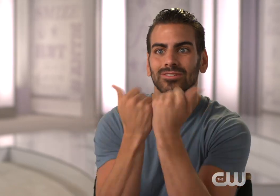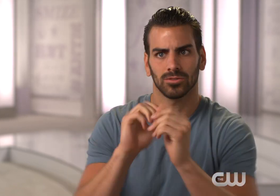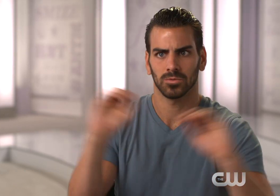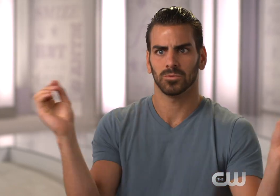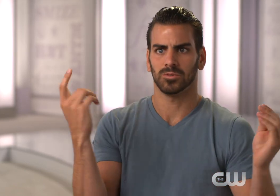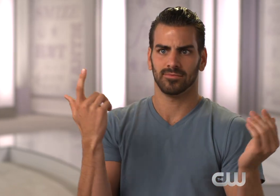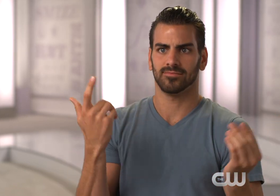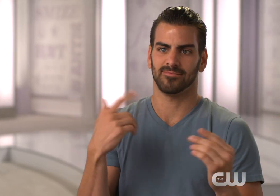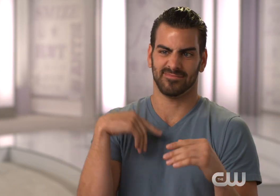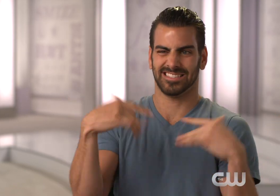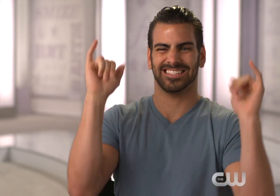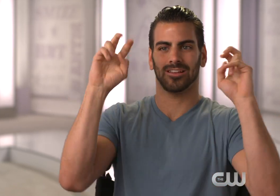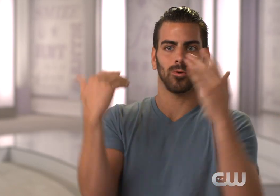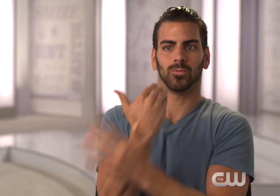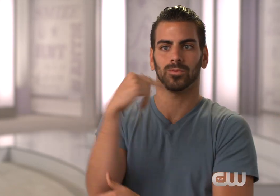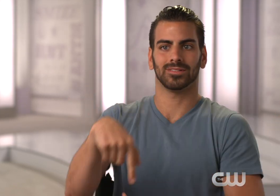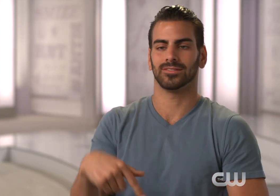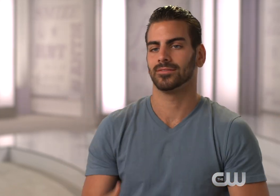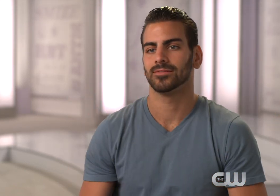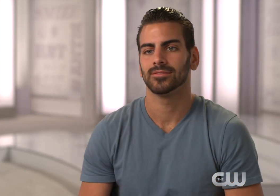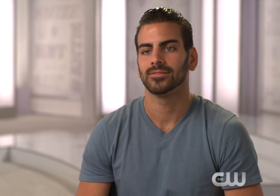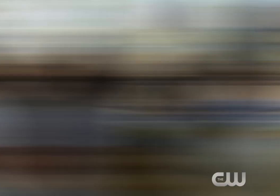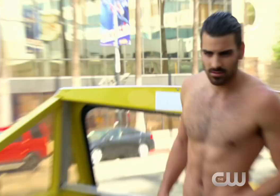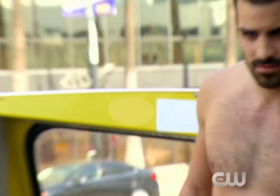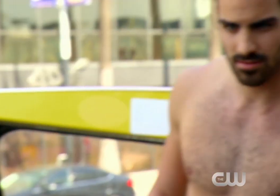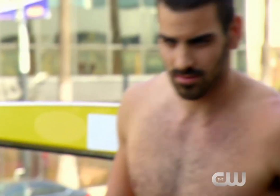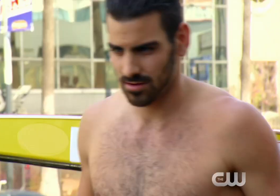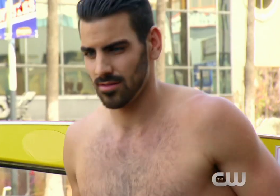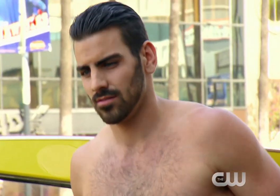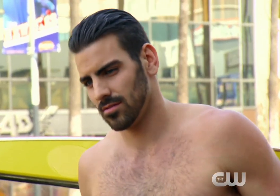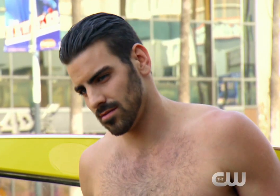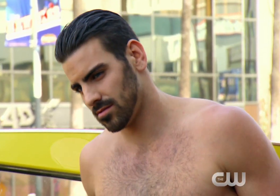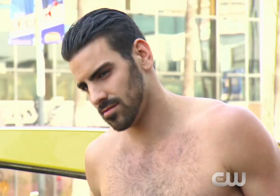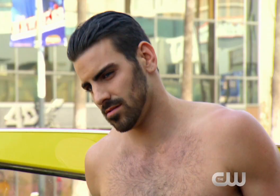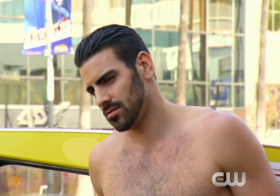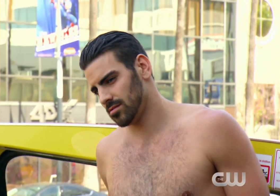I haven’t done spreads or worked with an agency, so I’m still new at this. Change your feet. Beautiful.